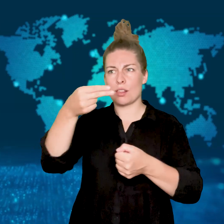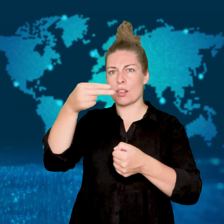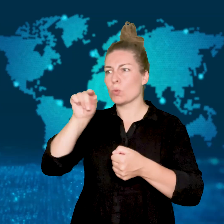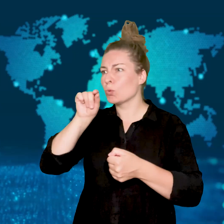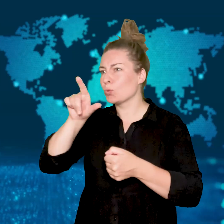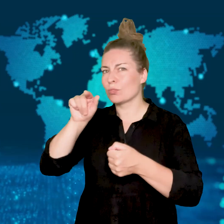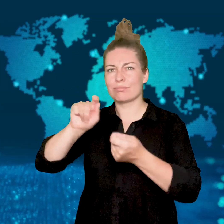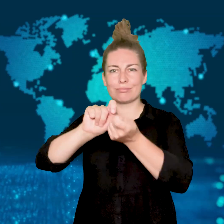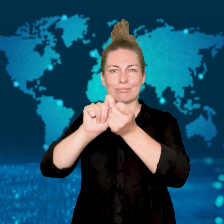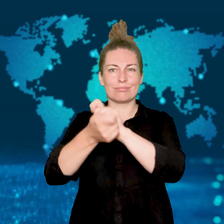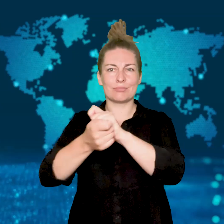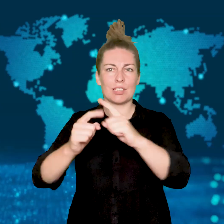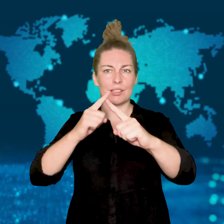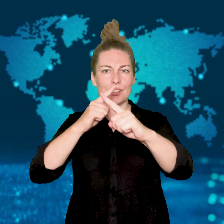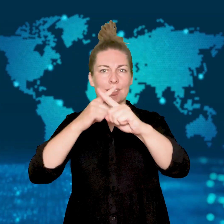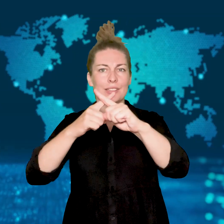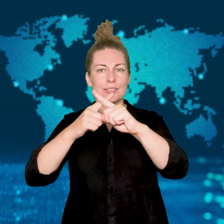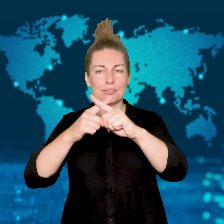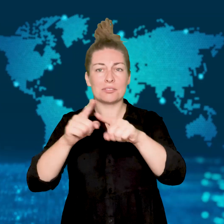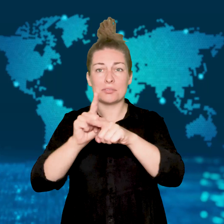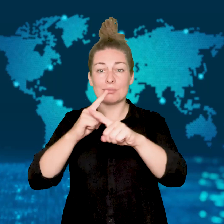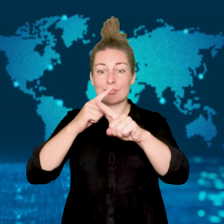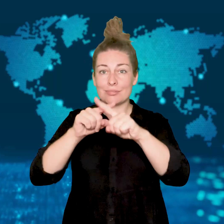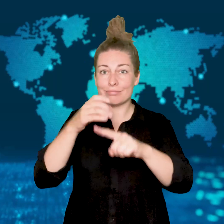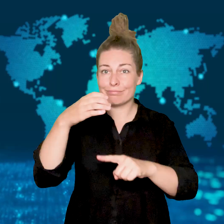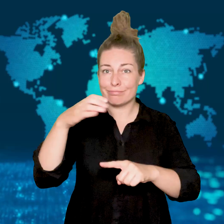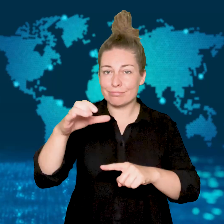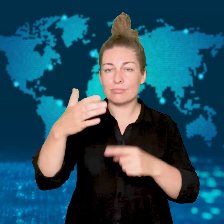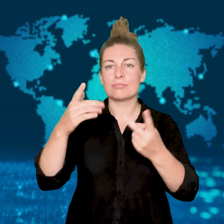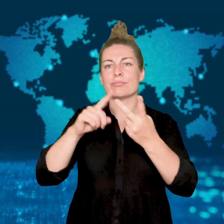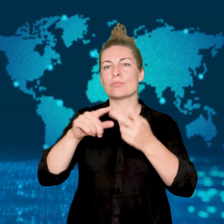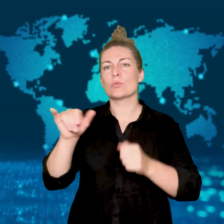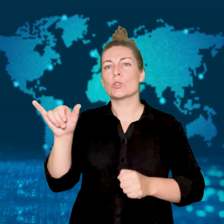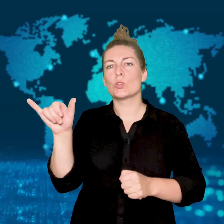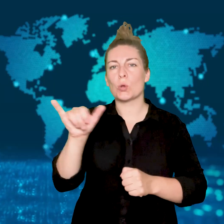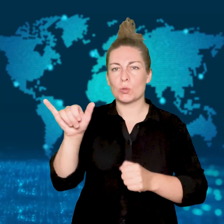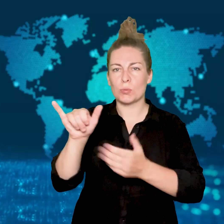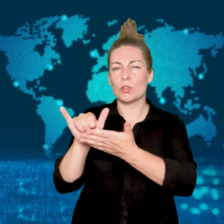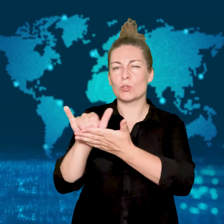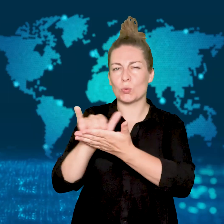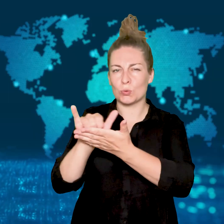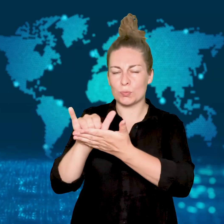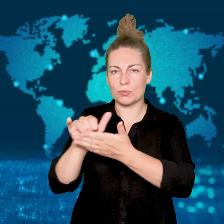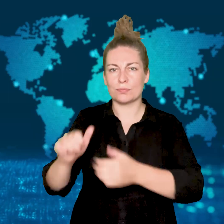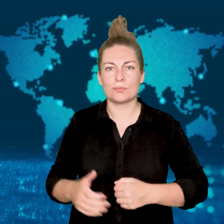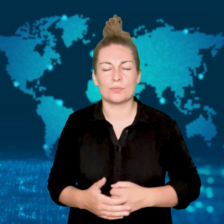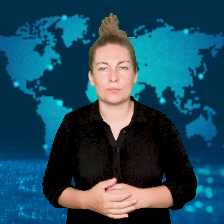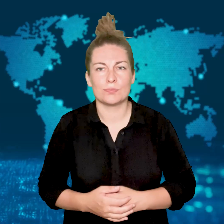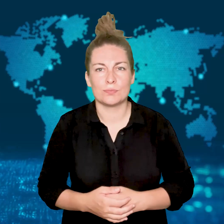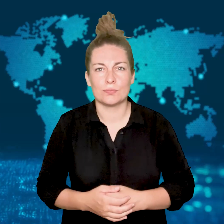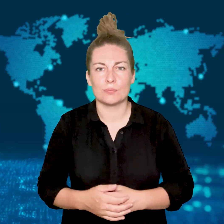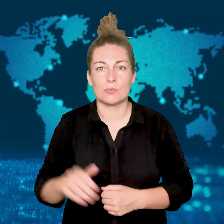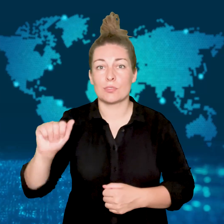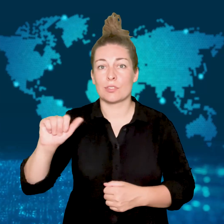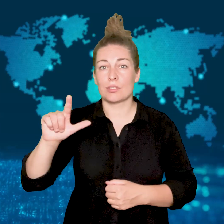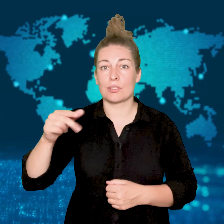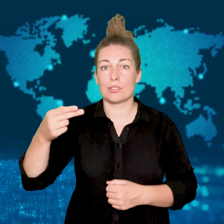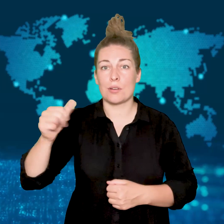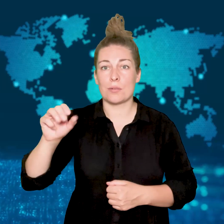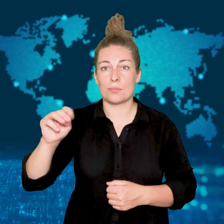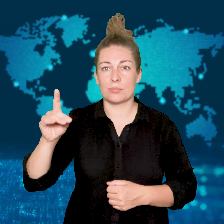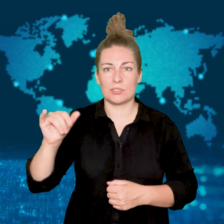which was previously called Twitter, as well as on YouTube.